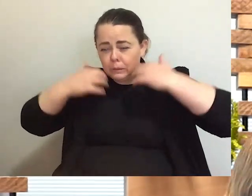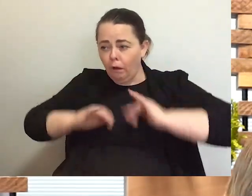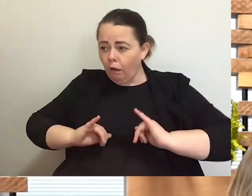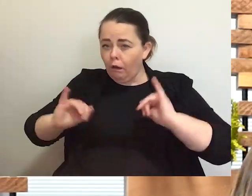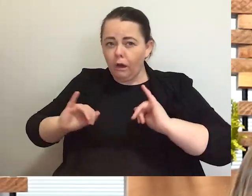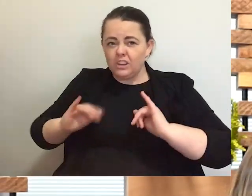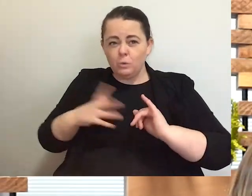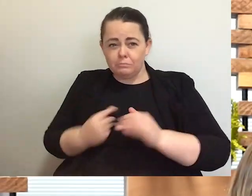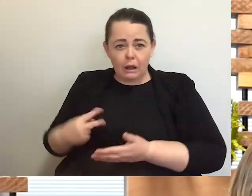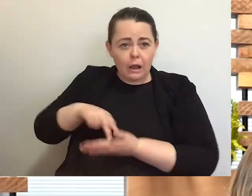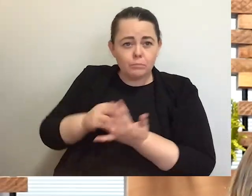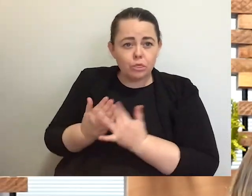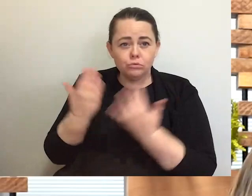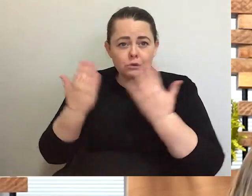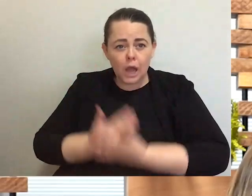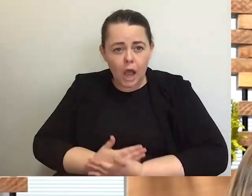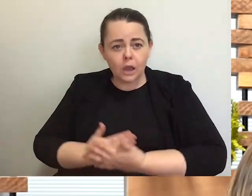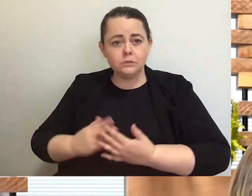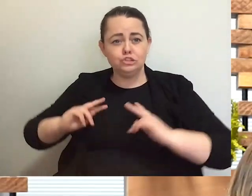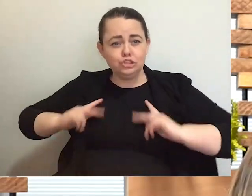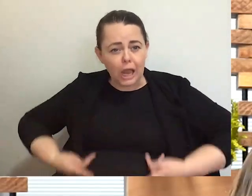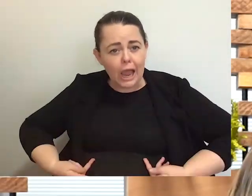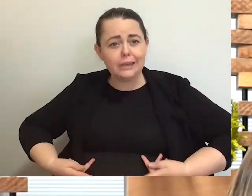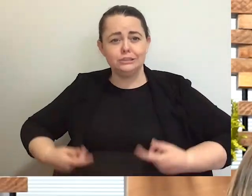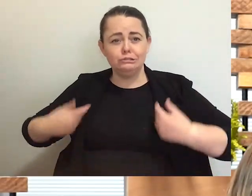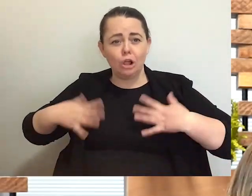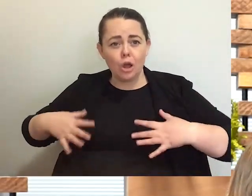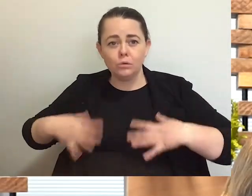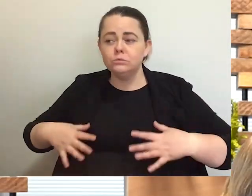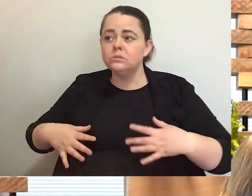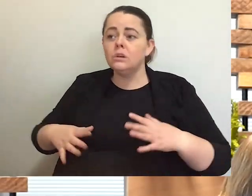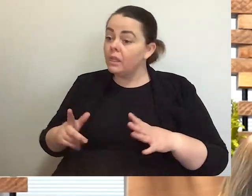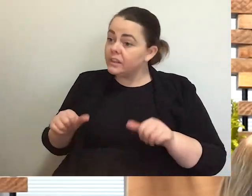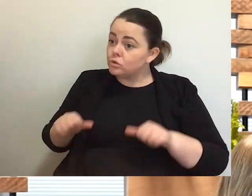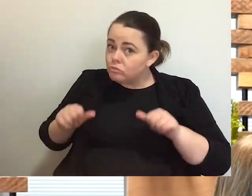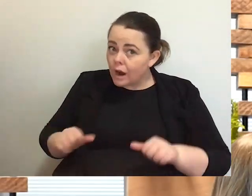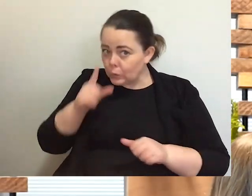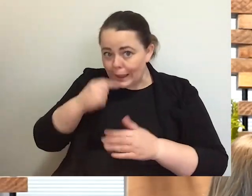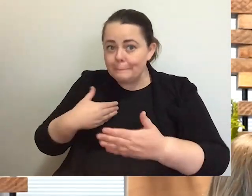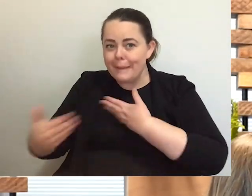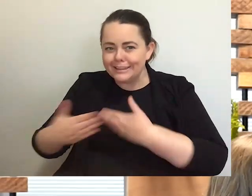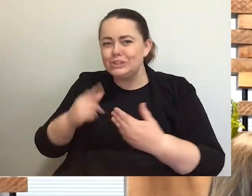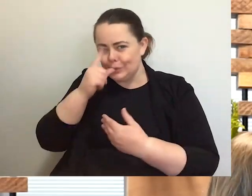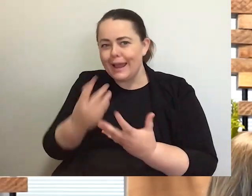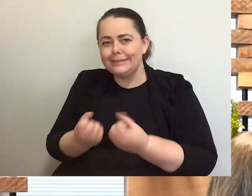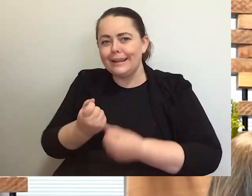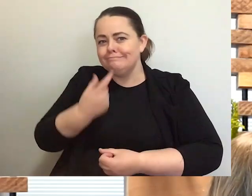it is manageable. There is support that you can get. There's treatment that you can get. And there is light at the end of the tunnel because it's not forever.